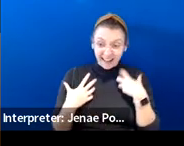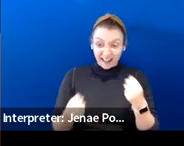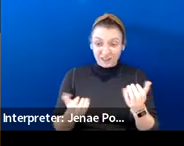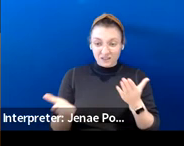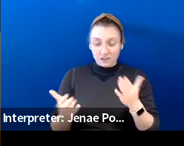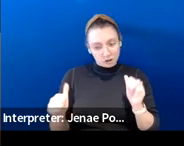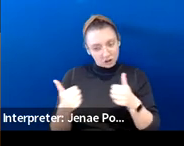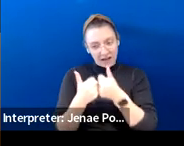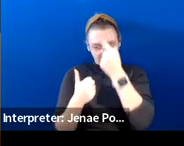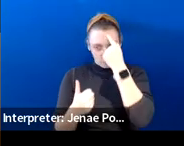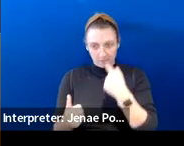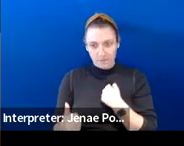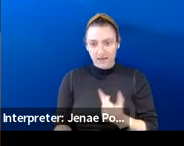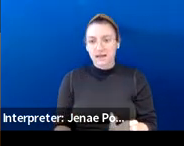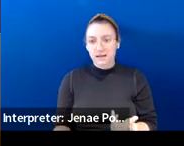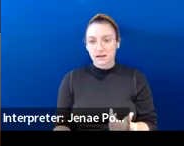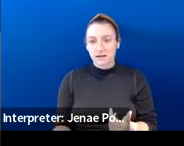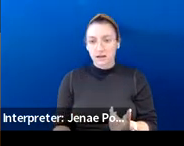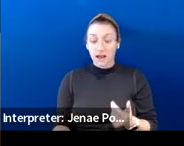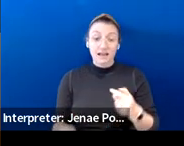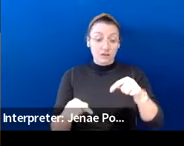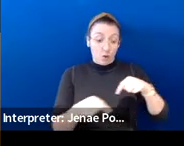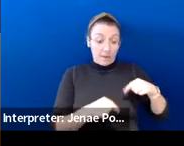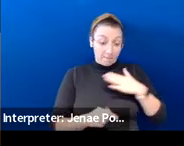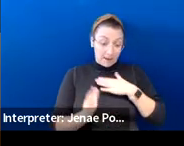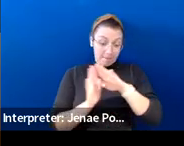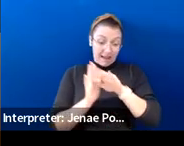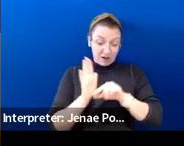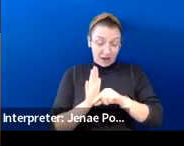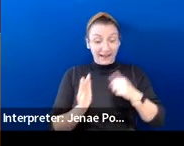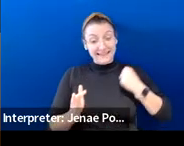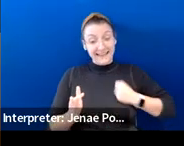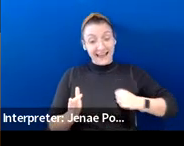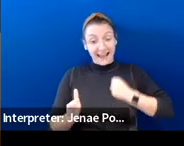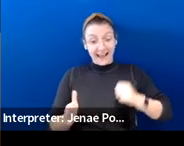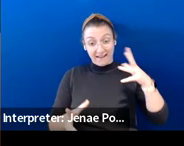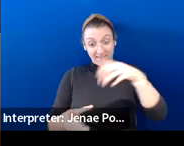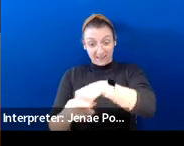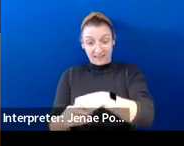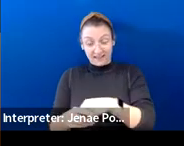because coming back to my background, as you know, is going to remember me seeking help or me to accept this